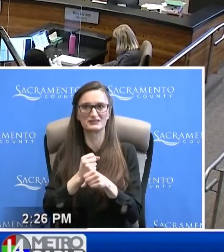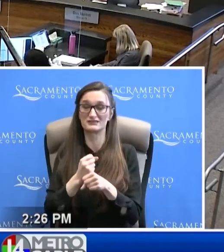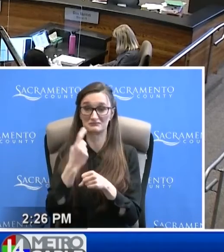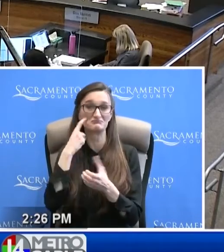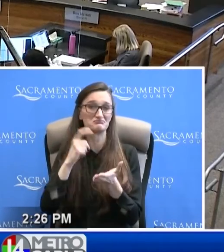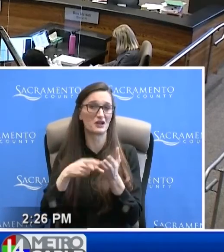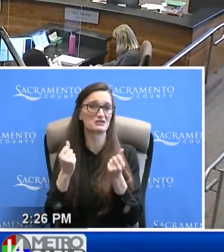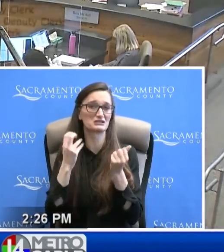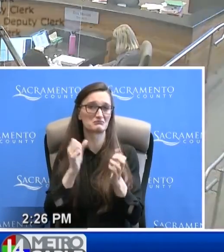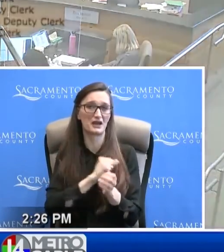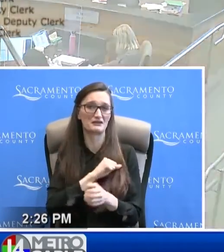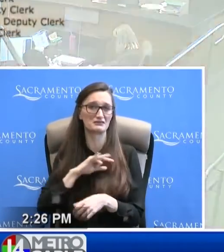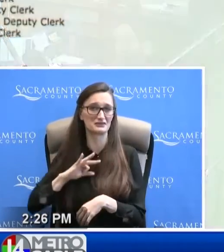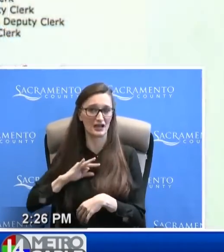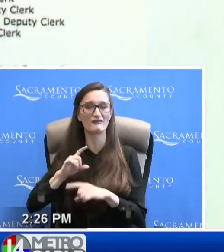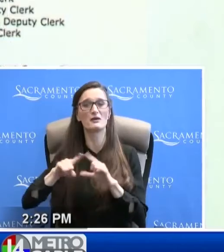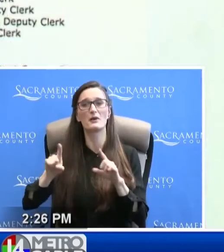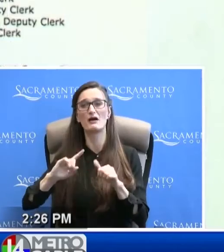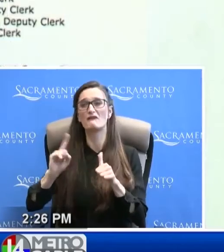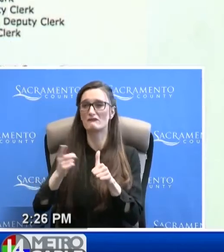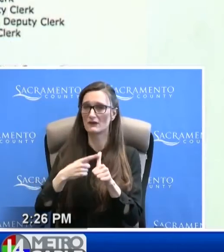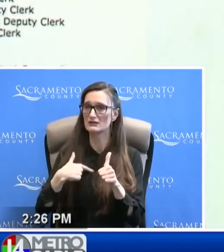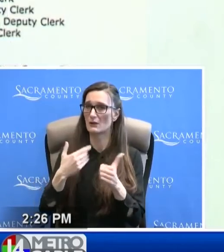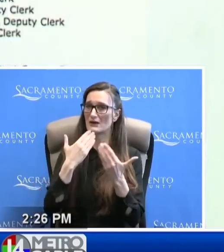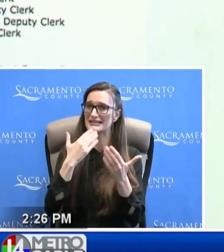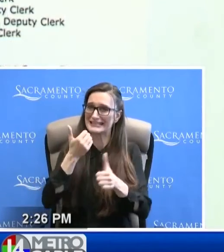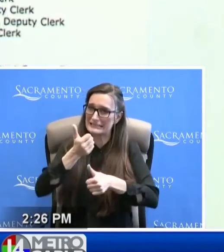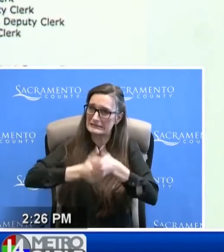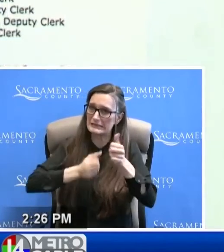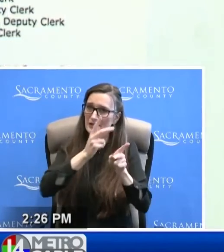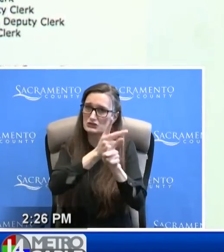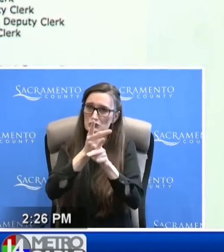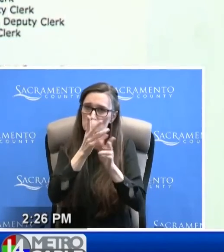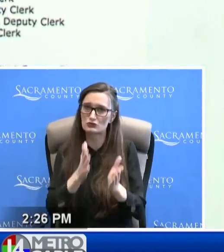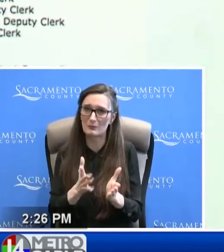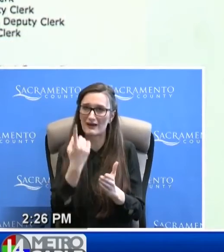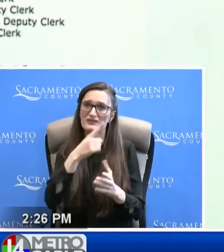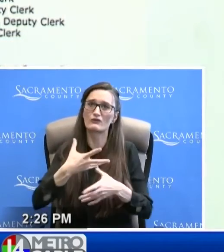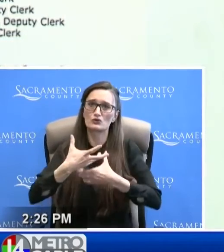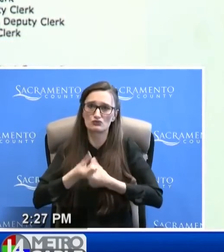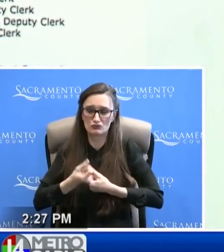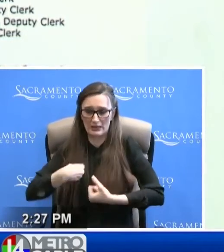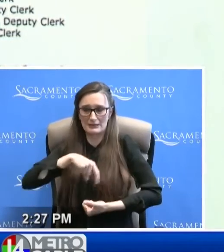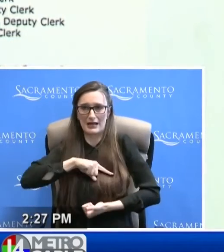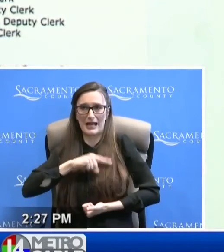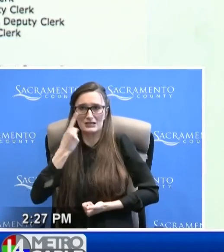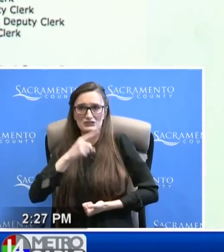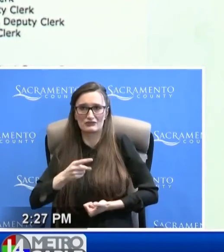But first, I'd like to thank each of you supervisors for trusting in us to administer the redistricting process